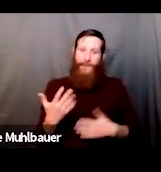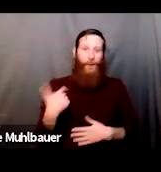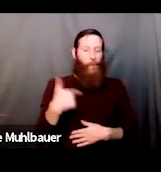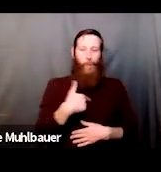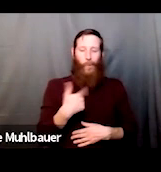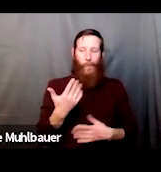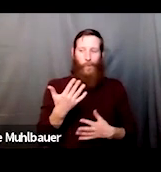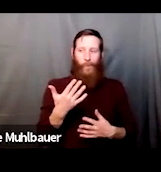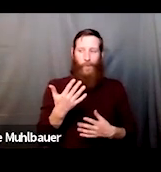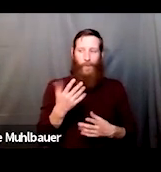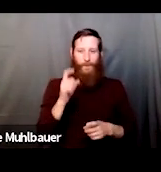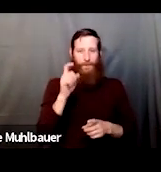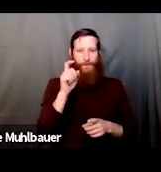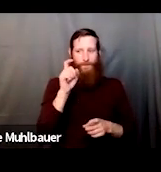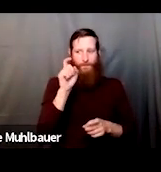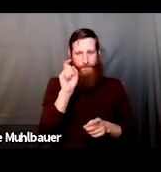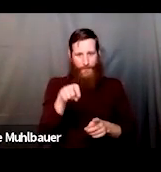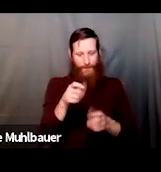let our decision making get out of control.